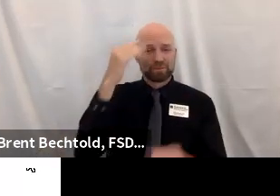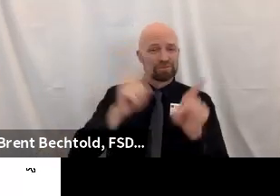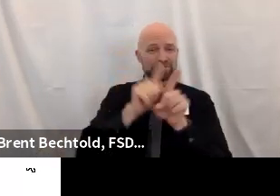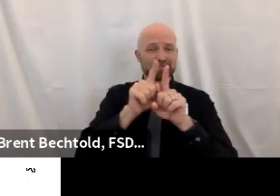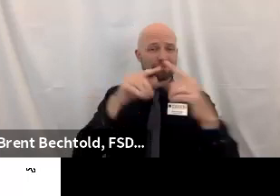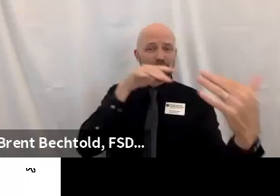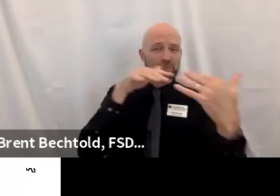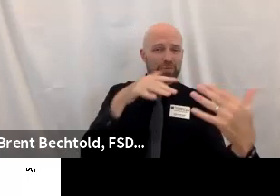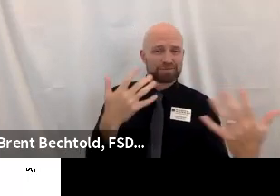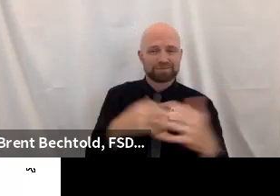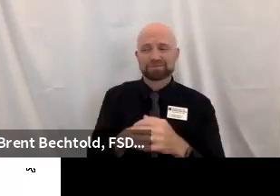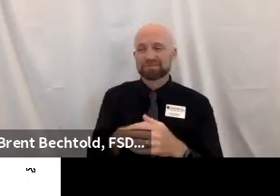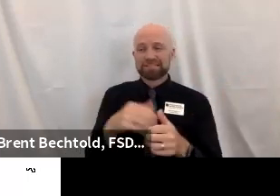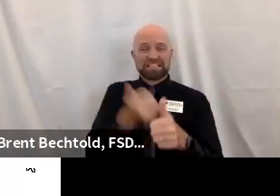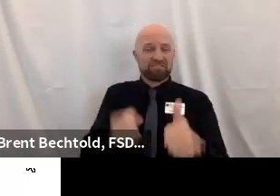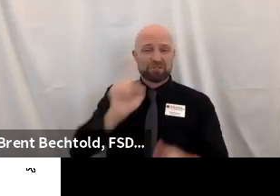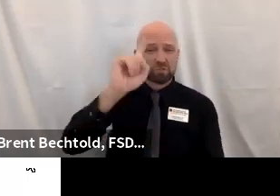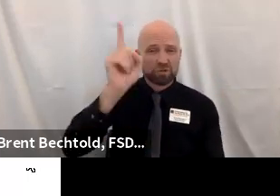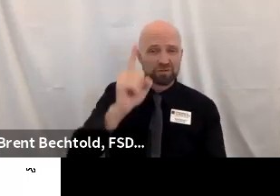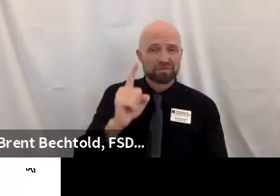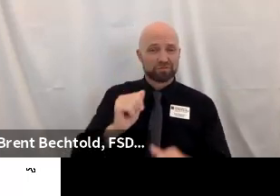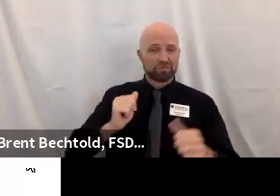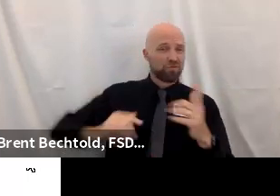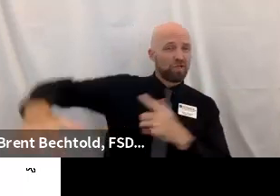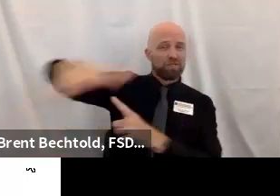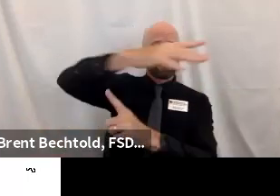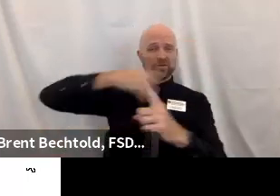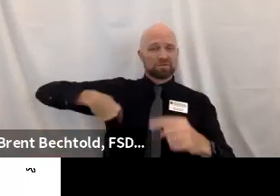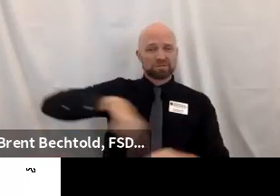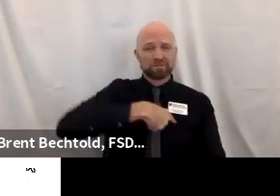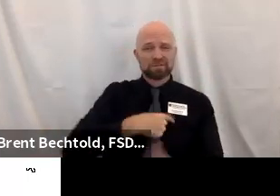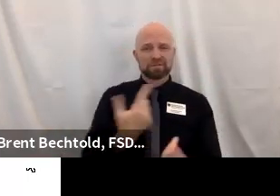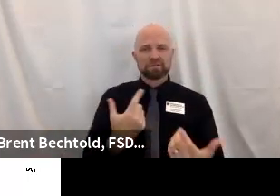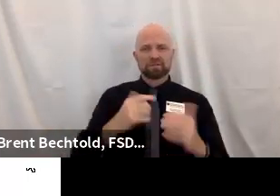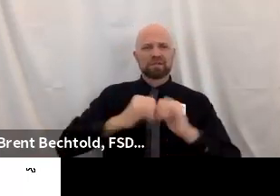Fluency is like "The Force." You know... in "Star Wars," it's everywhere. It's all around us.